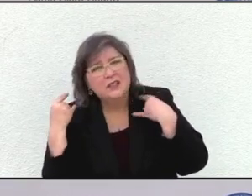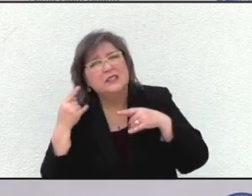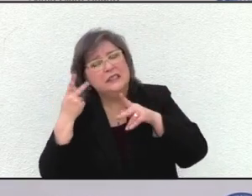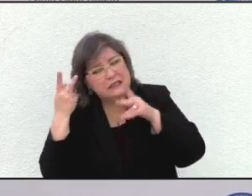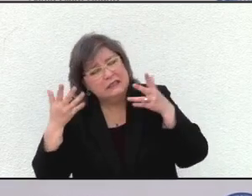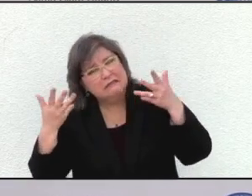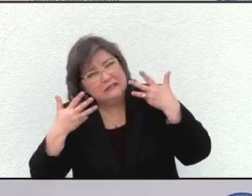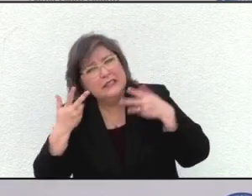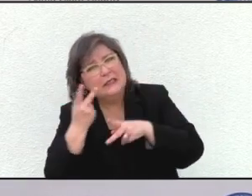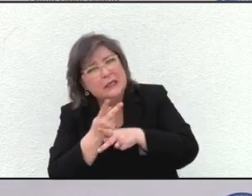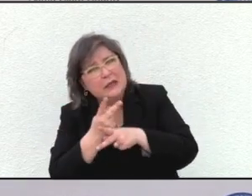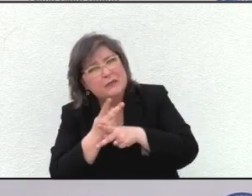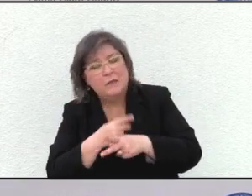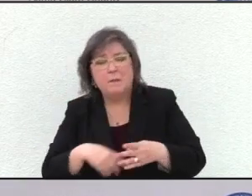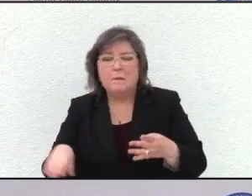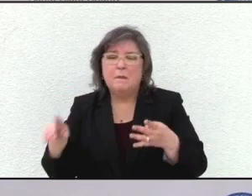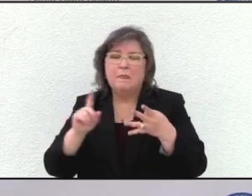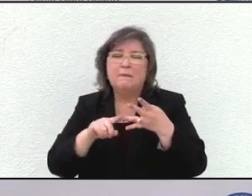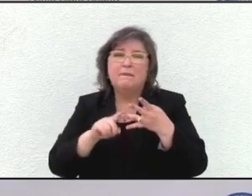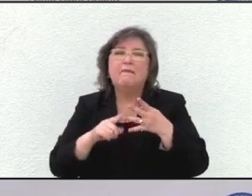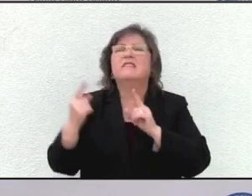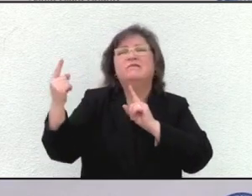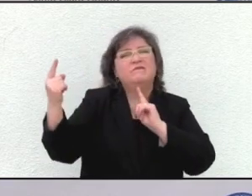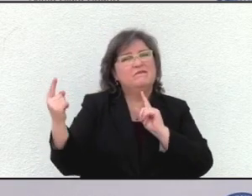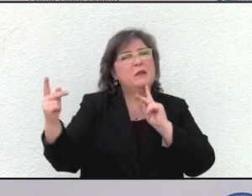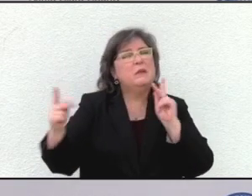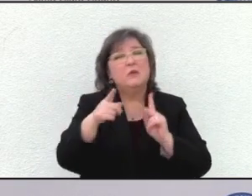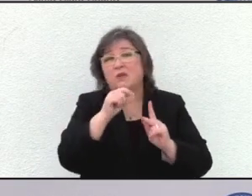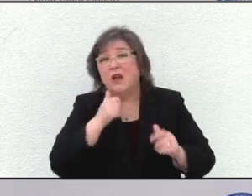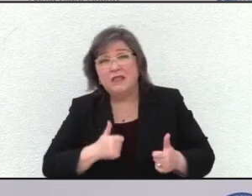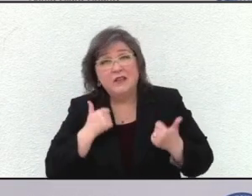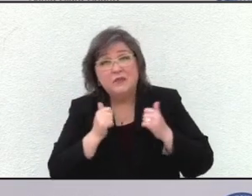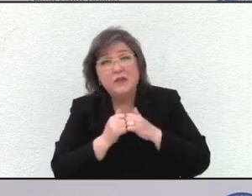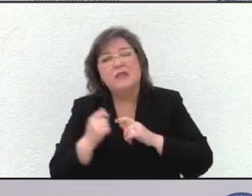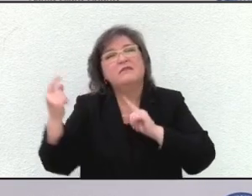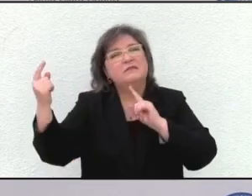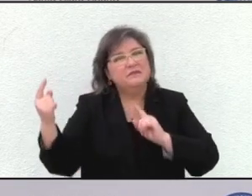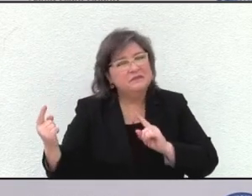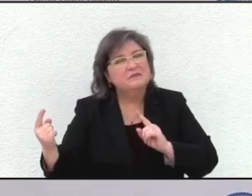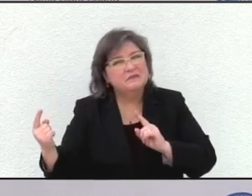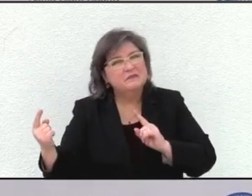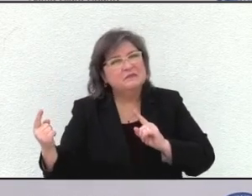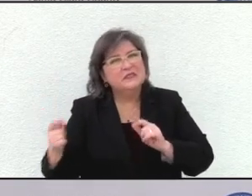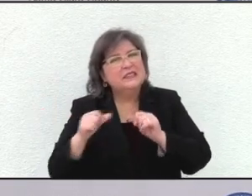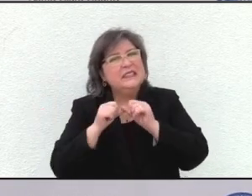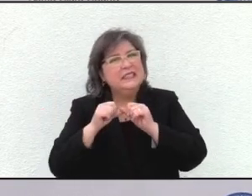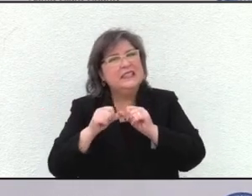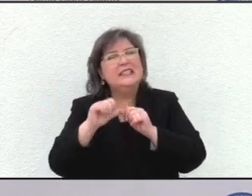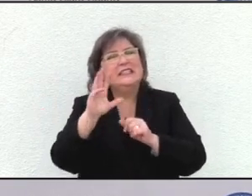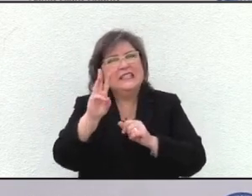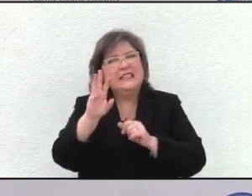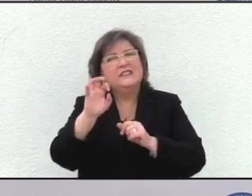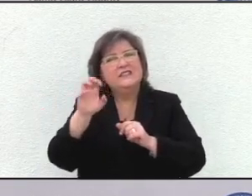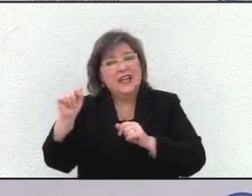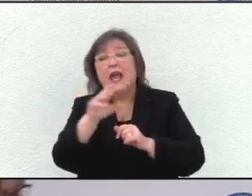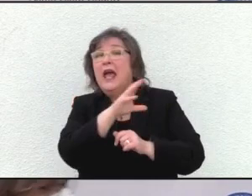and finally get vaccinated when it's your turn. Thanks so much.